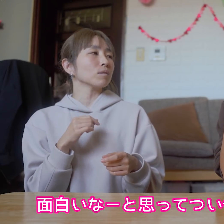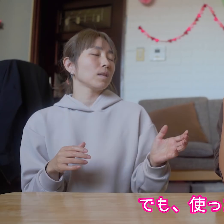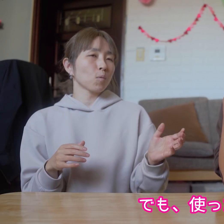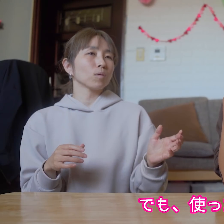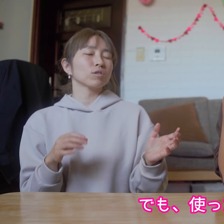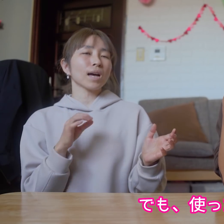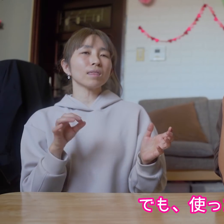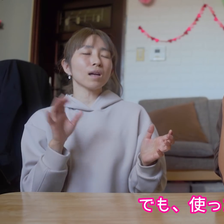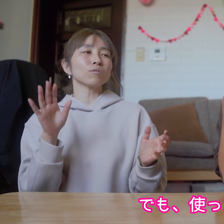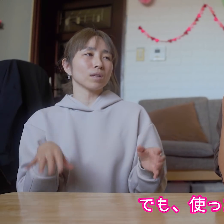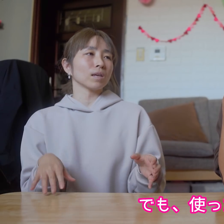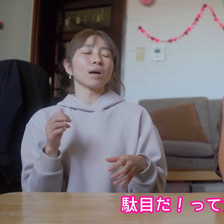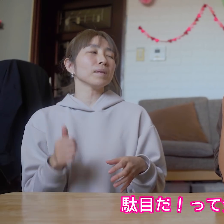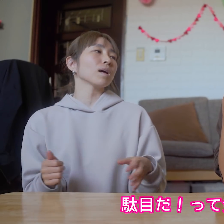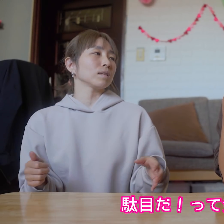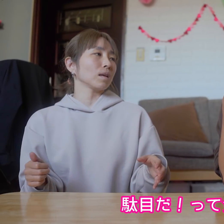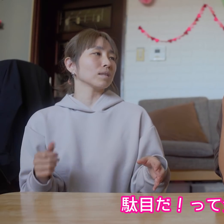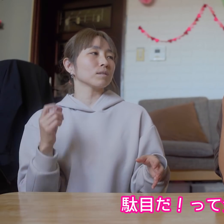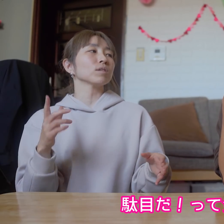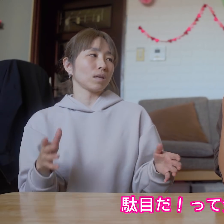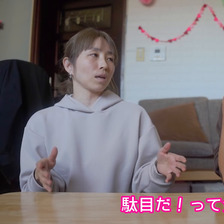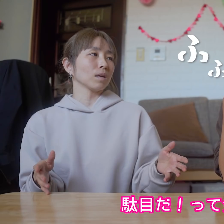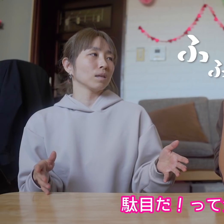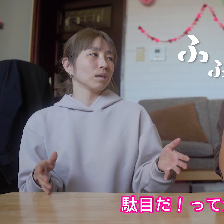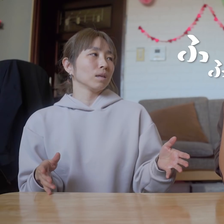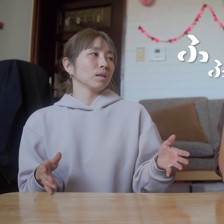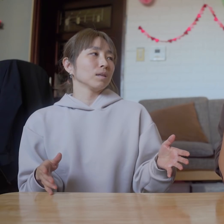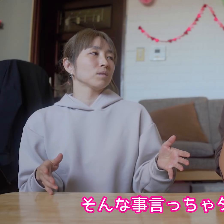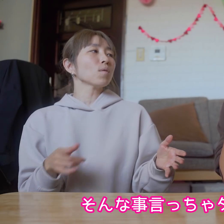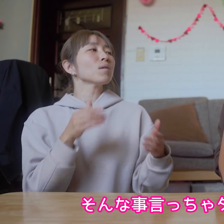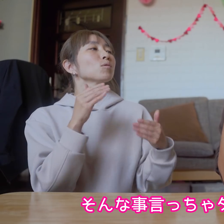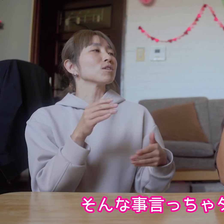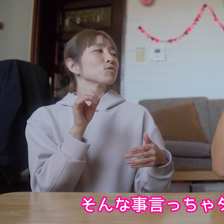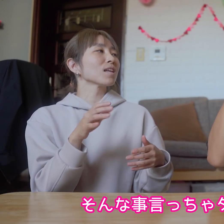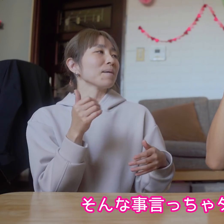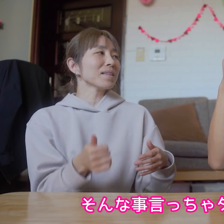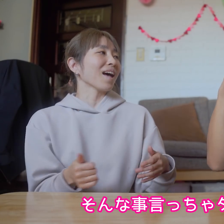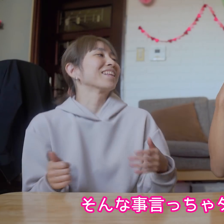But after I used it, I realized, "No!" (Dad)That's... (Mom)I realized, "I should not say that!"